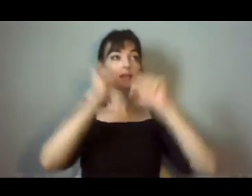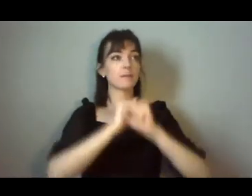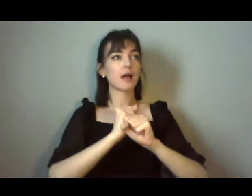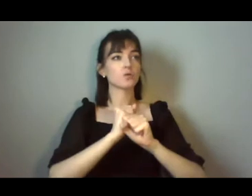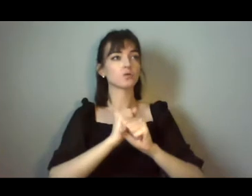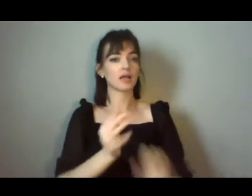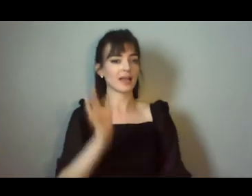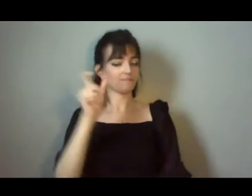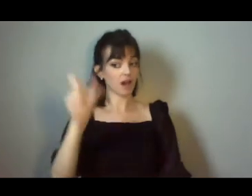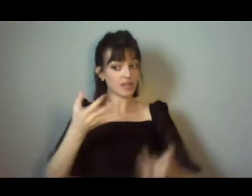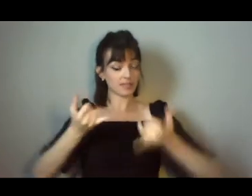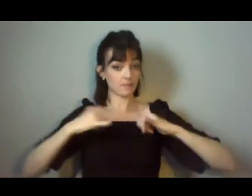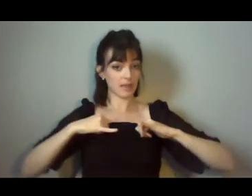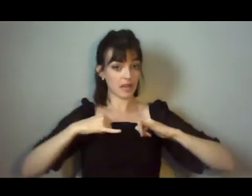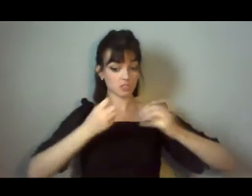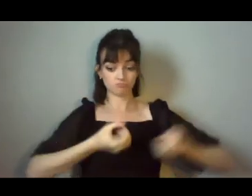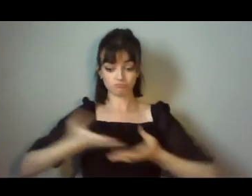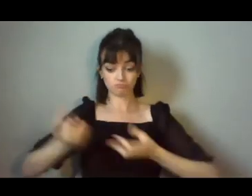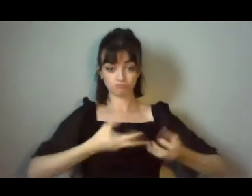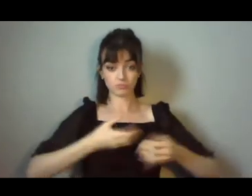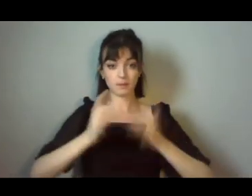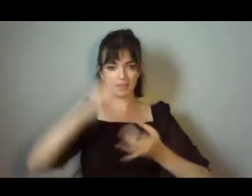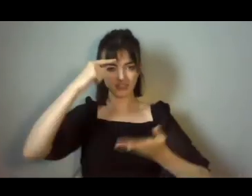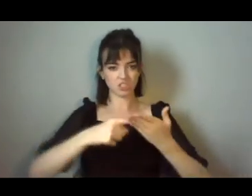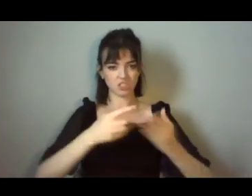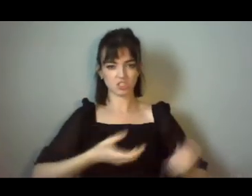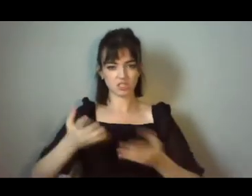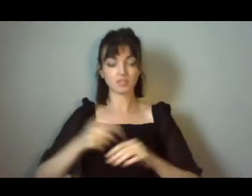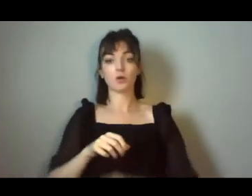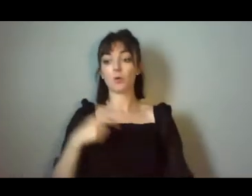to give instructions and to make decisions. It's 30 years since I started working in practice and